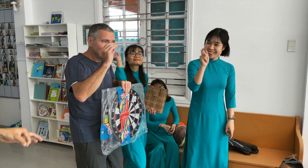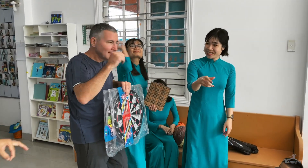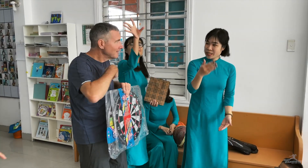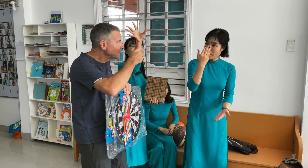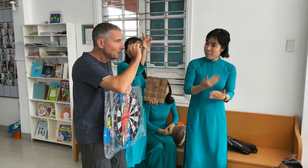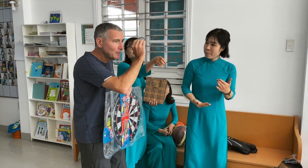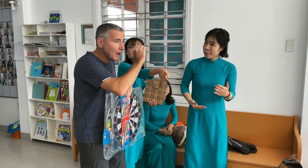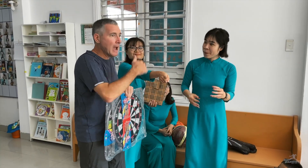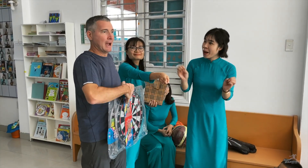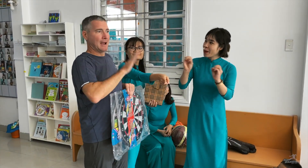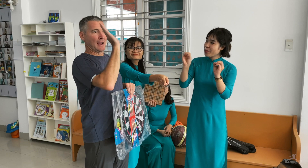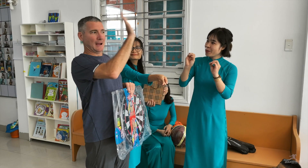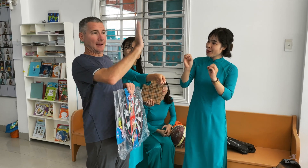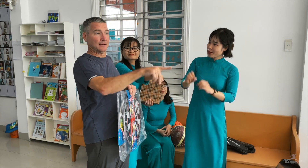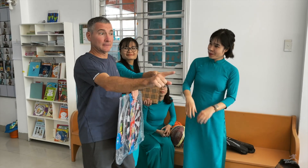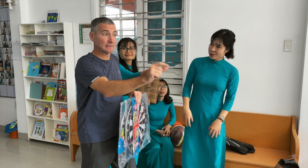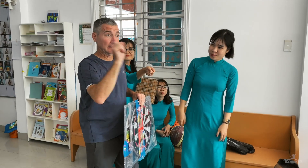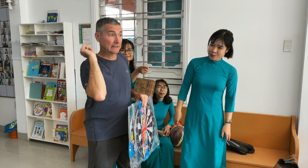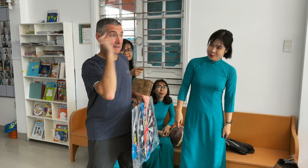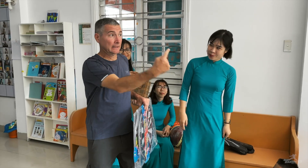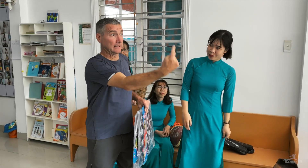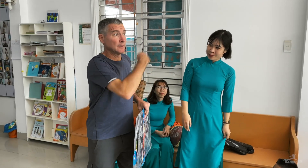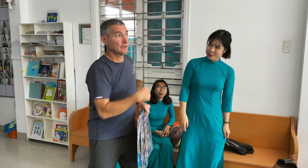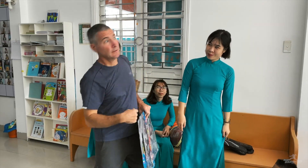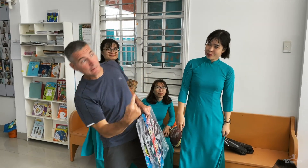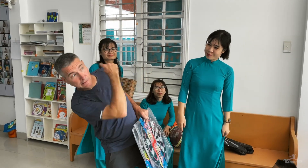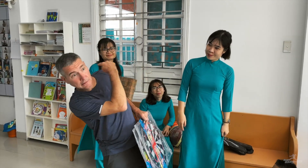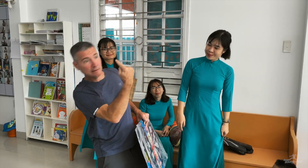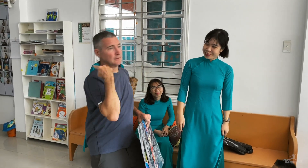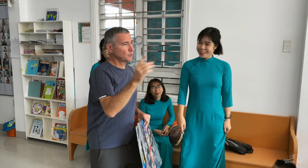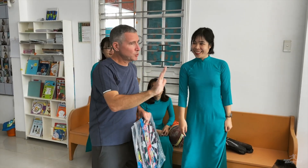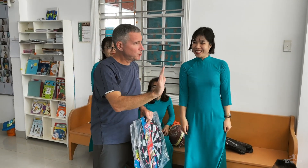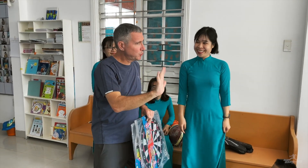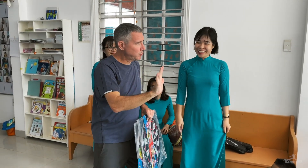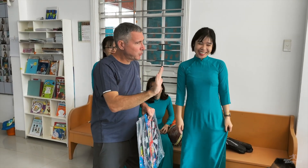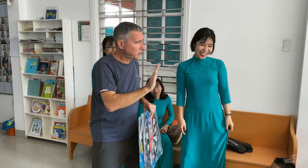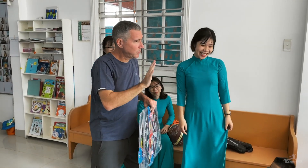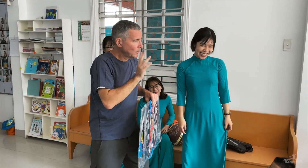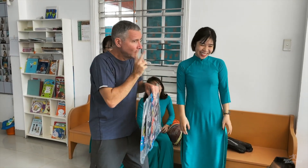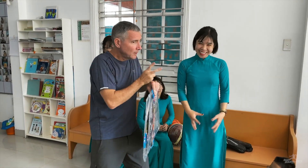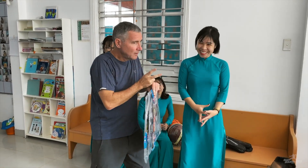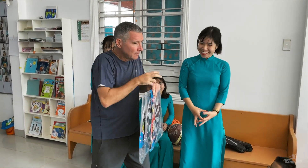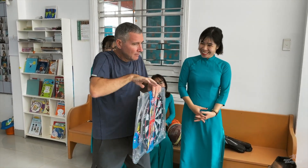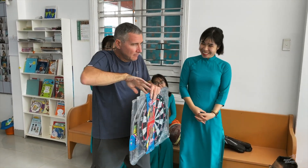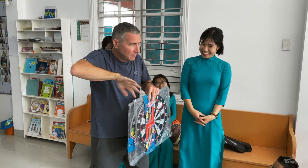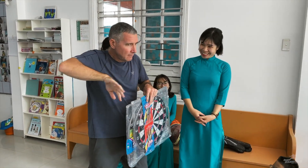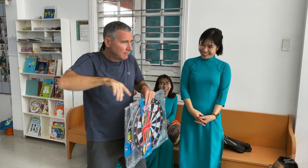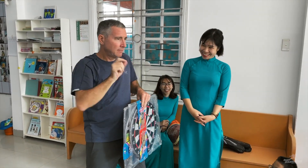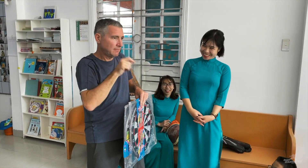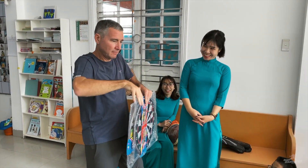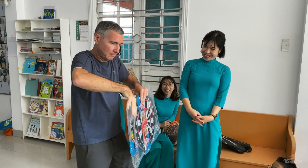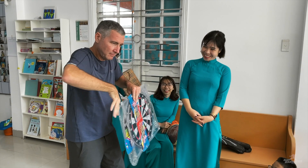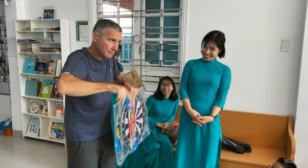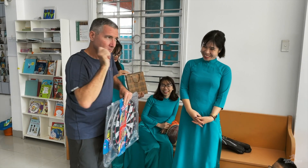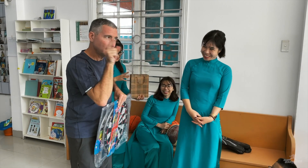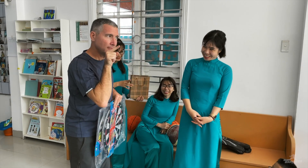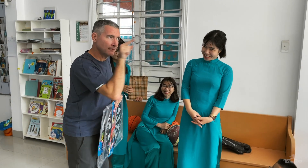I haven't seen any of this here. Don't throw darts towards people! Be careful and make sure everyone is at a safe distance